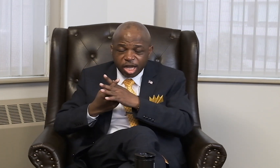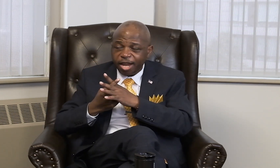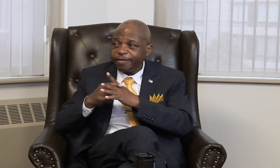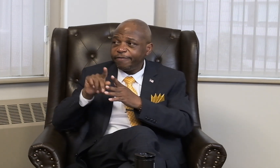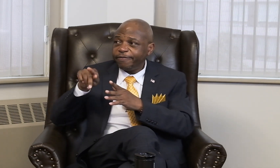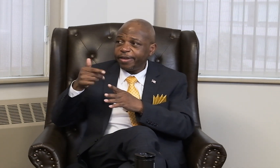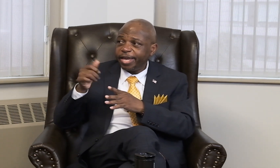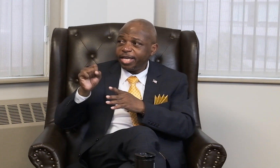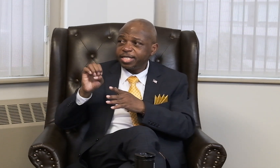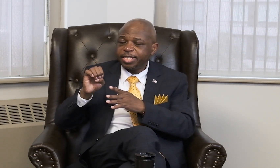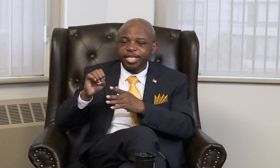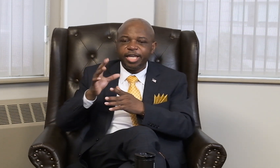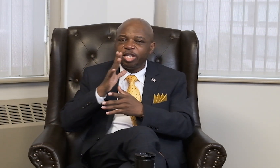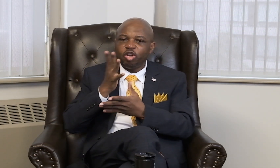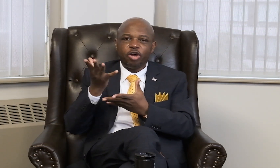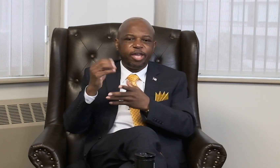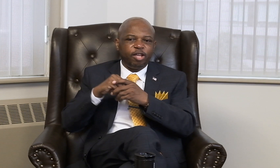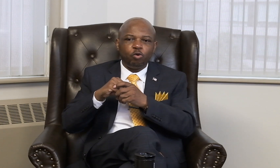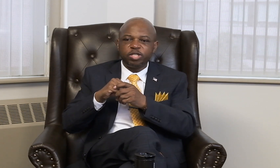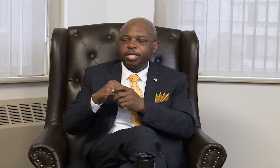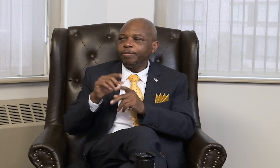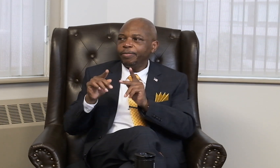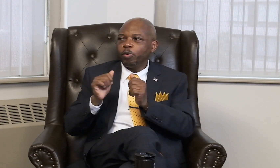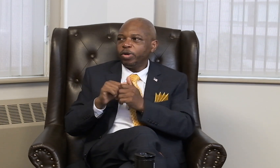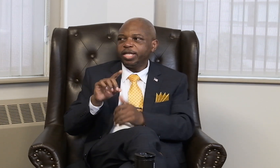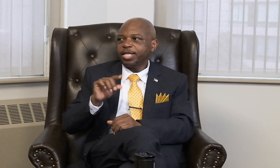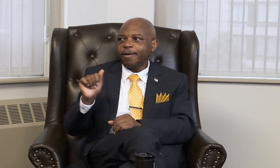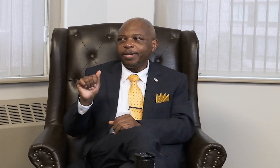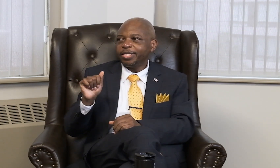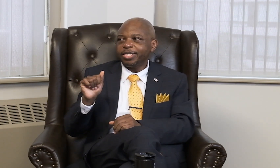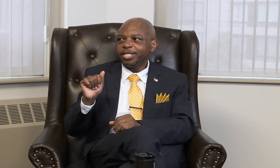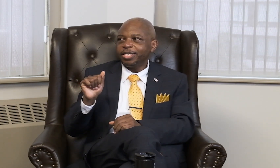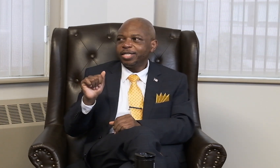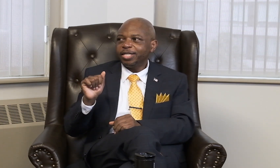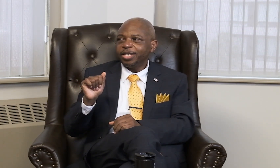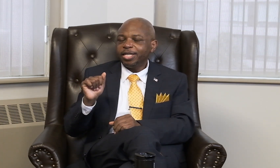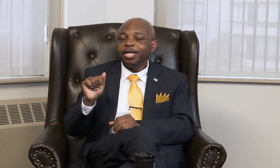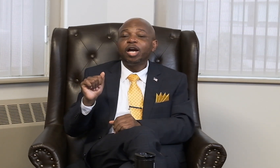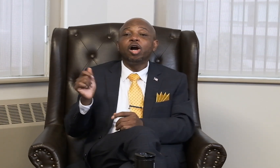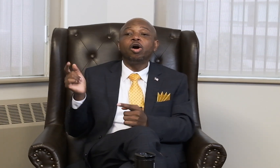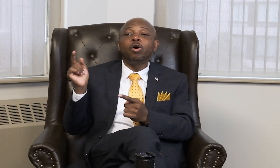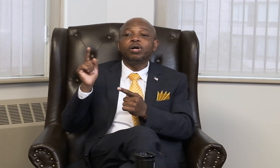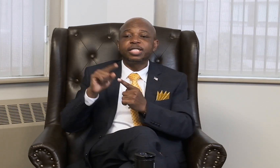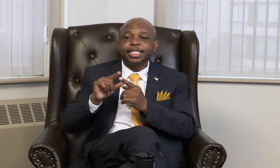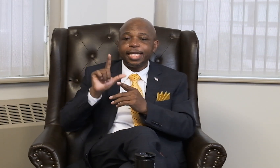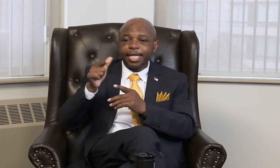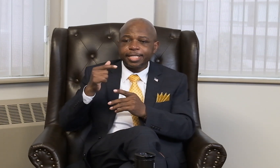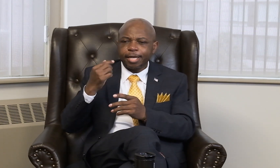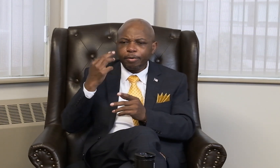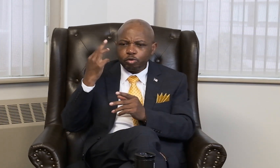in its original phase, it didn’t include people with disabilities. It wasn’t until much later